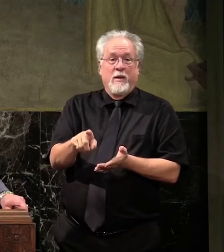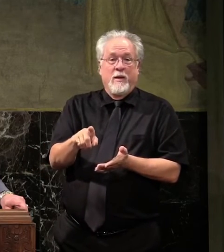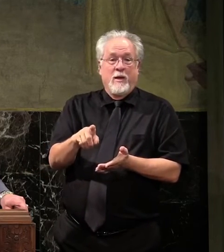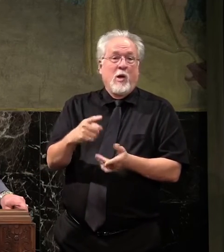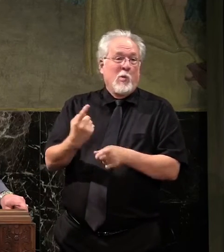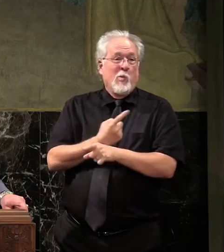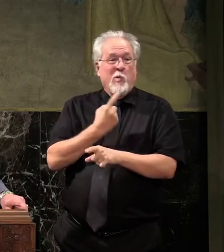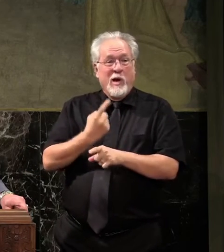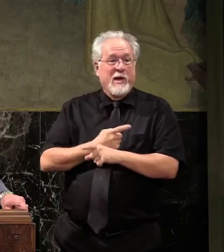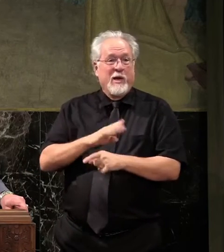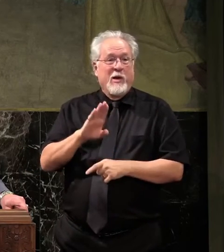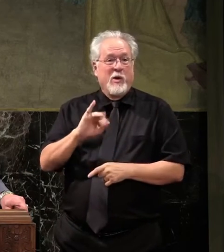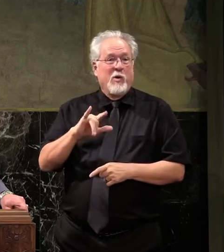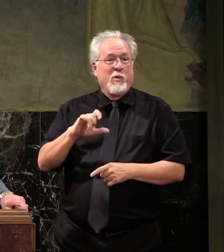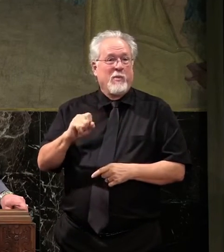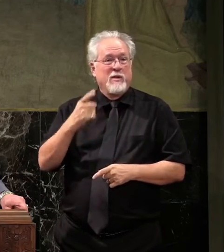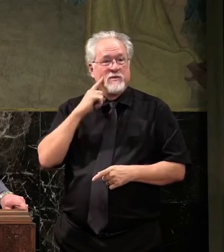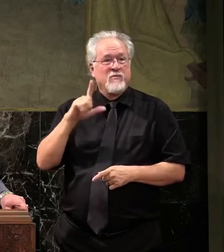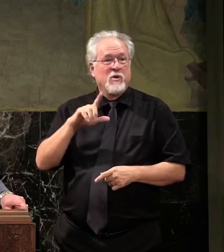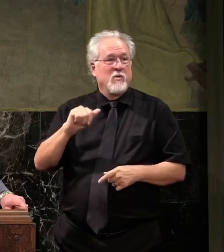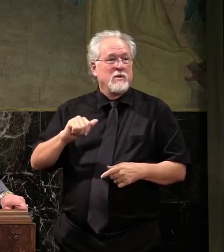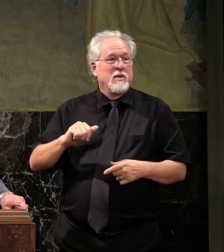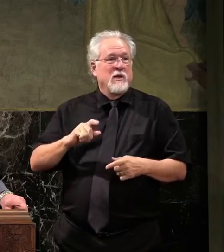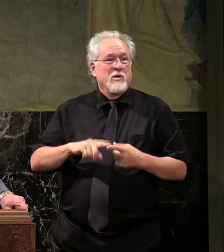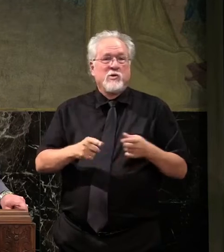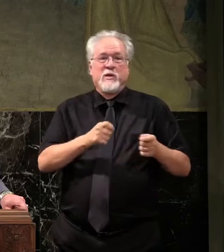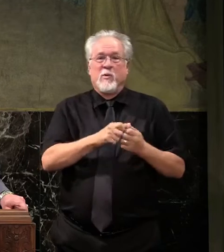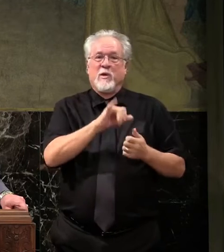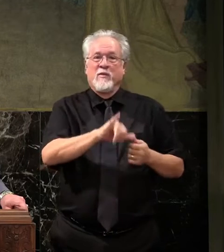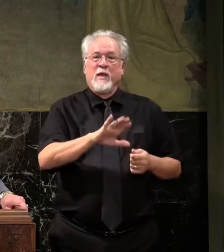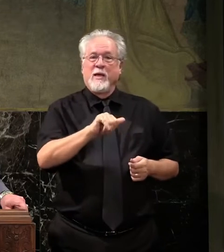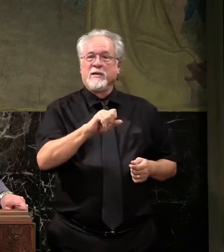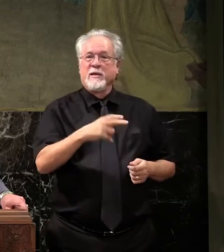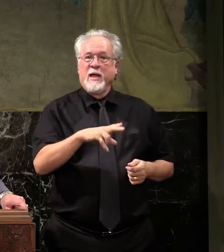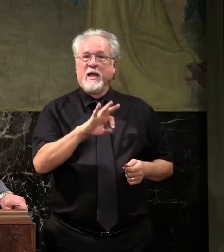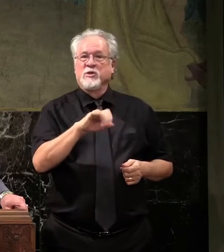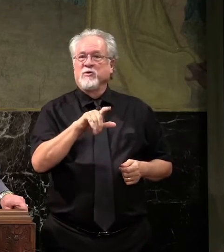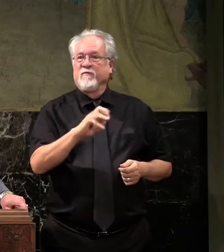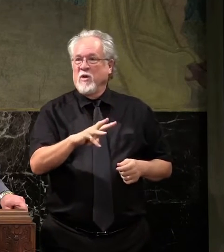ordinary bills of the state of Louisiana to deal with that cash flow problem if